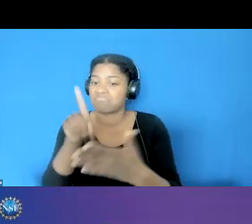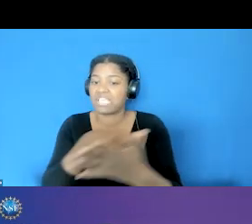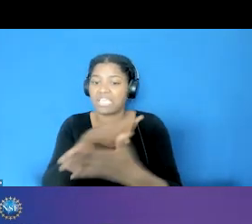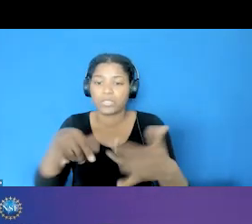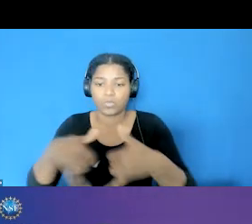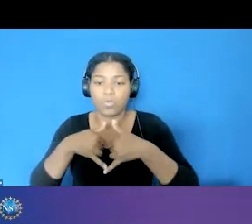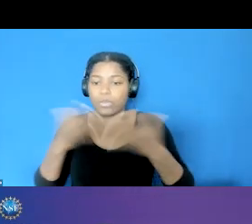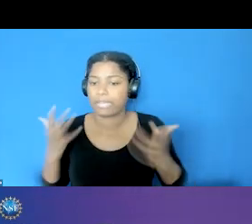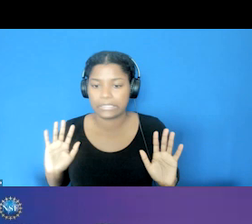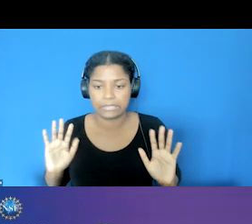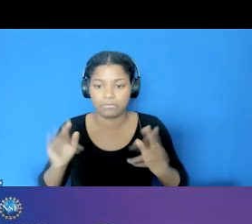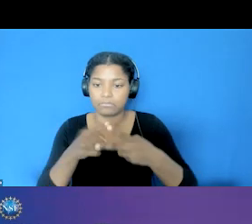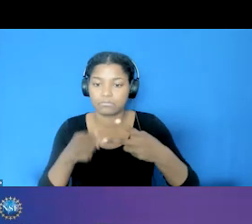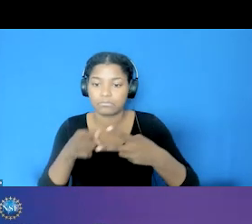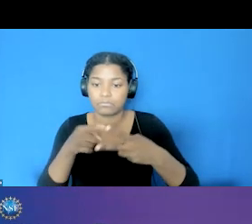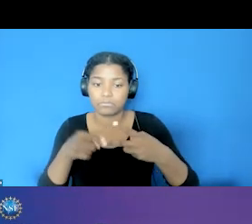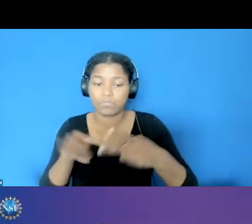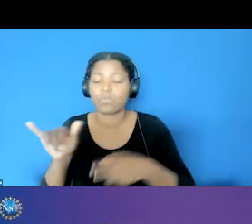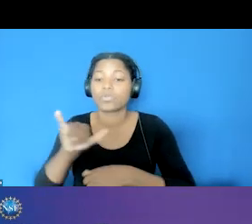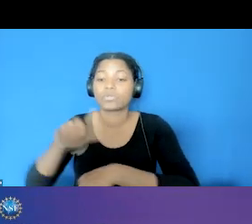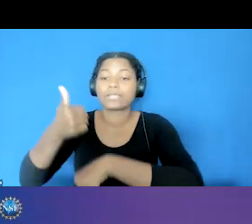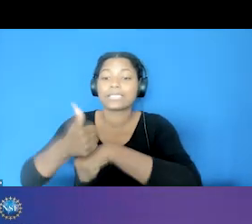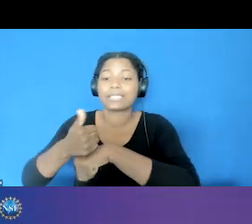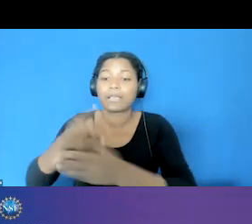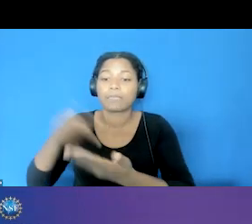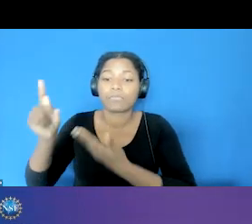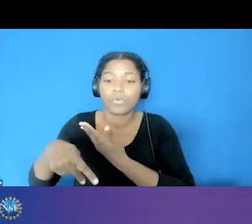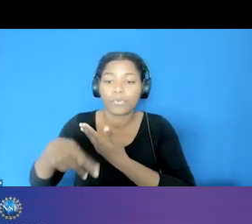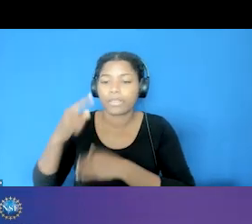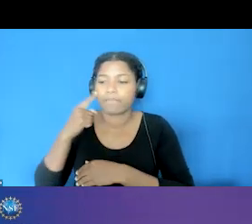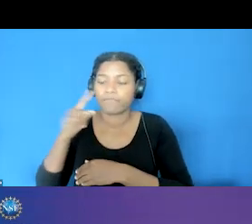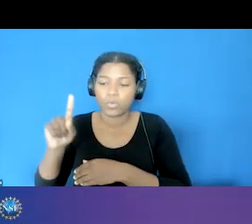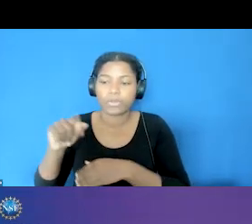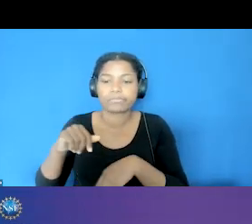I will also point out that the established program to stimulate competitive research,